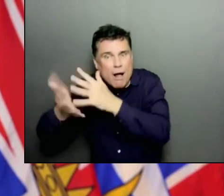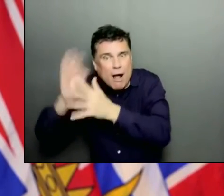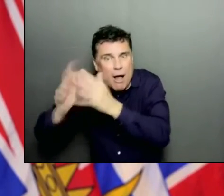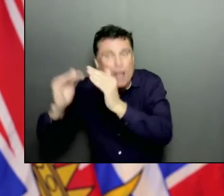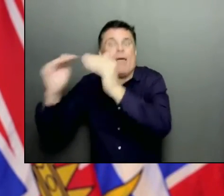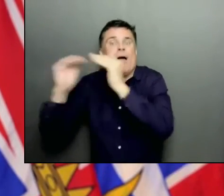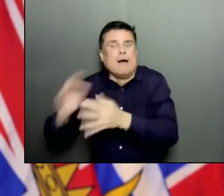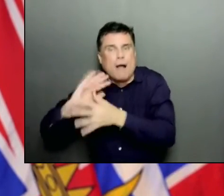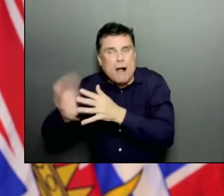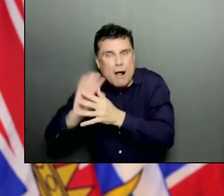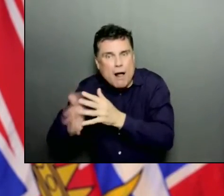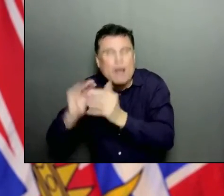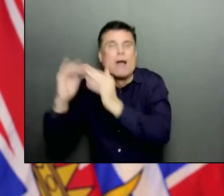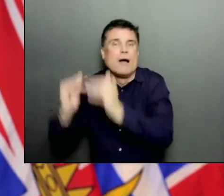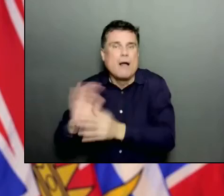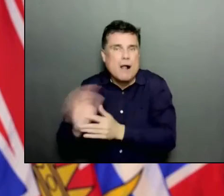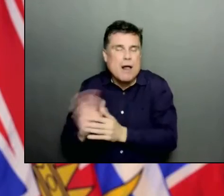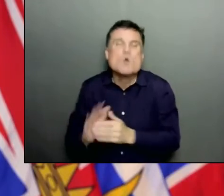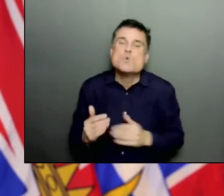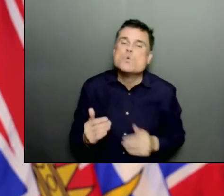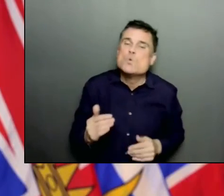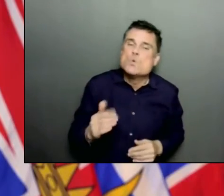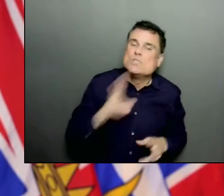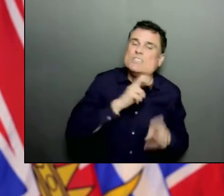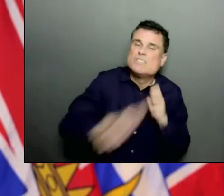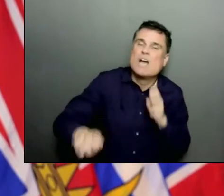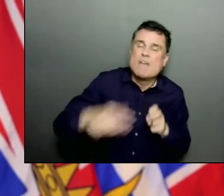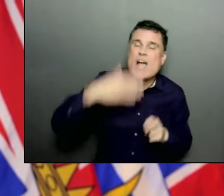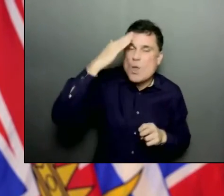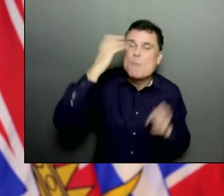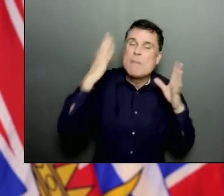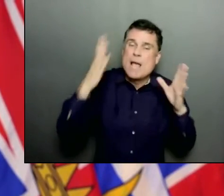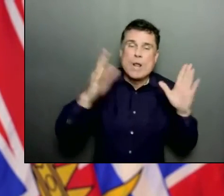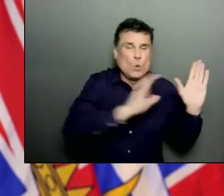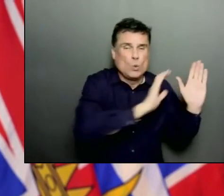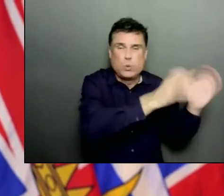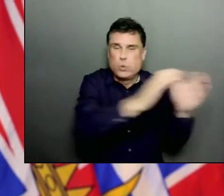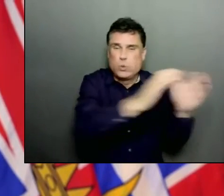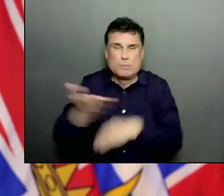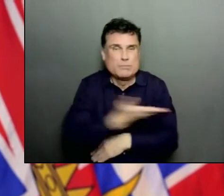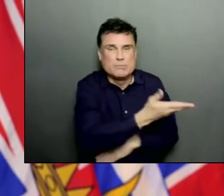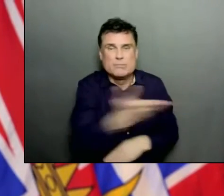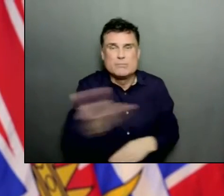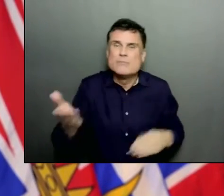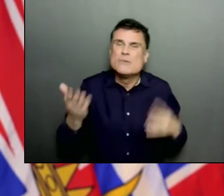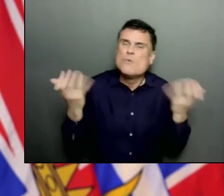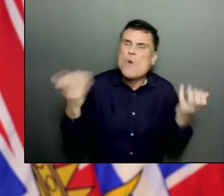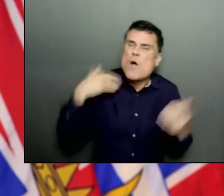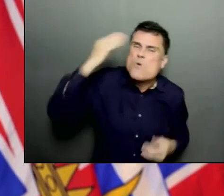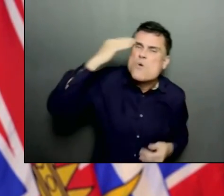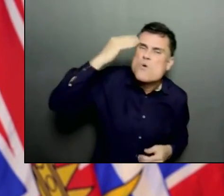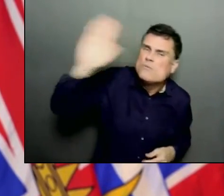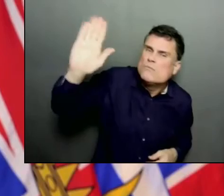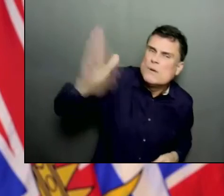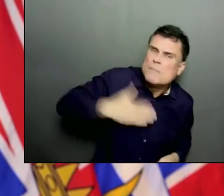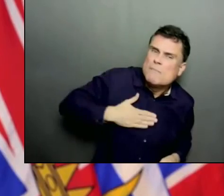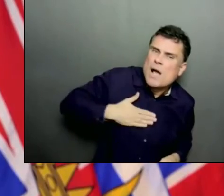month. There are myriad other groups from dentists to say physiotherapists, to family physicians and others, as well as our